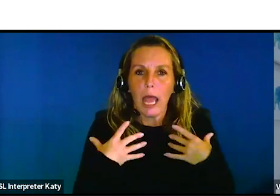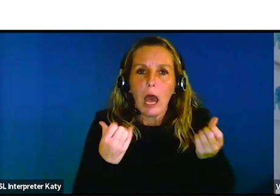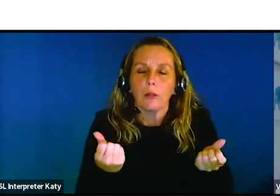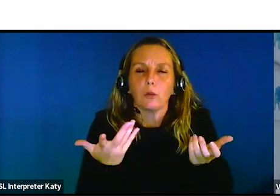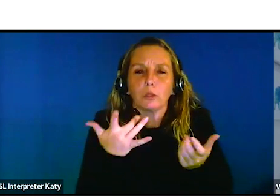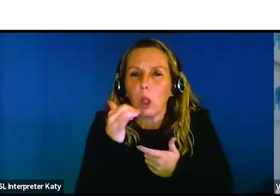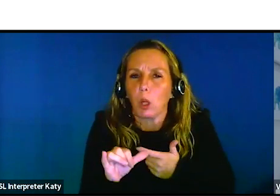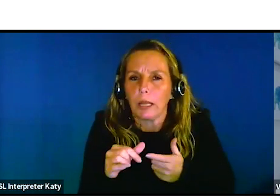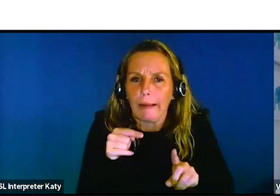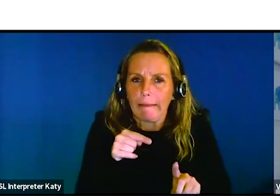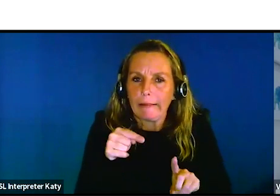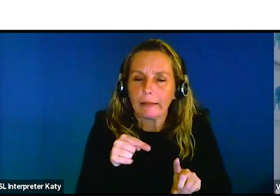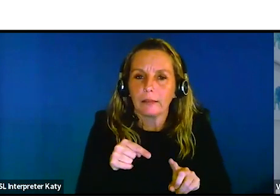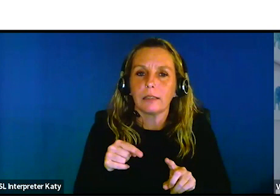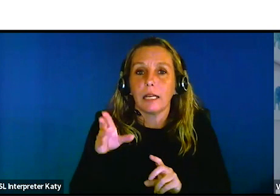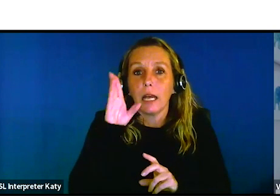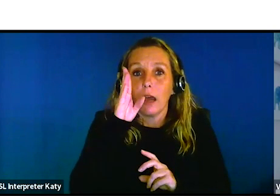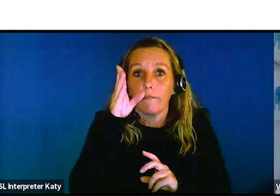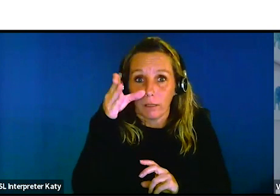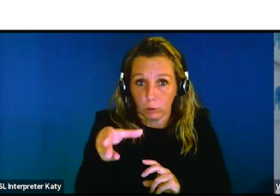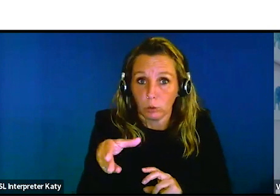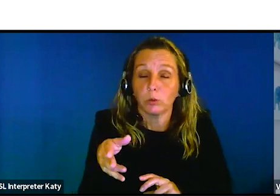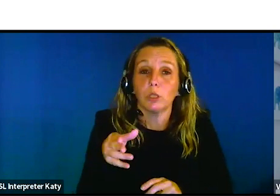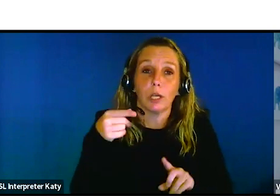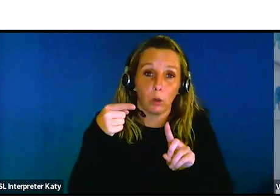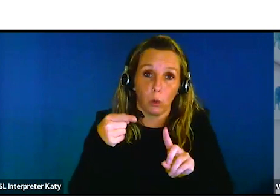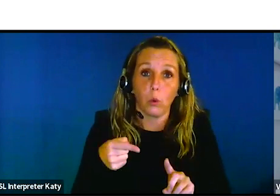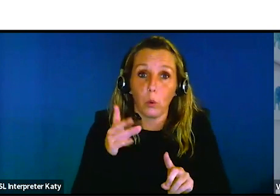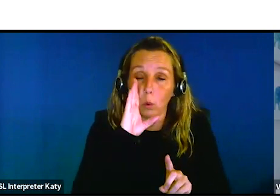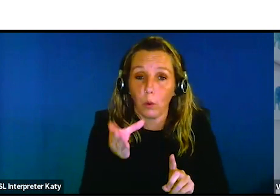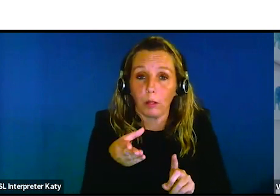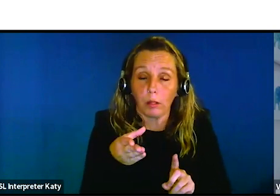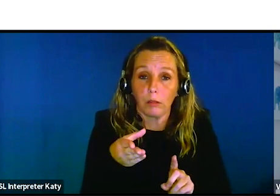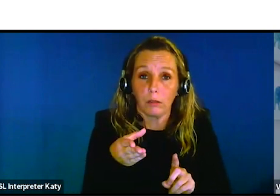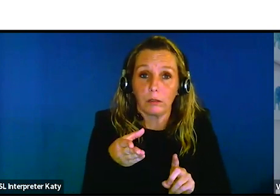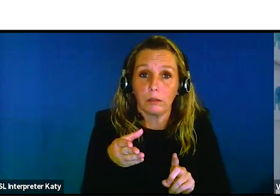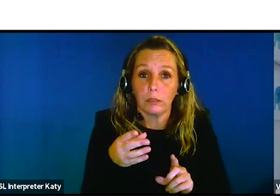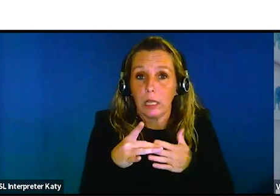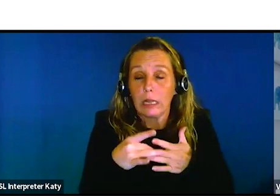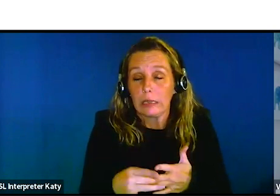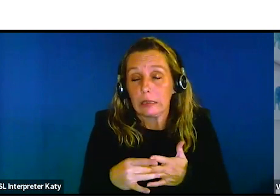Eventually, that goal will we will lead us to a place where there's